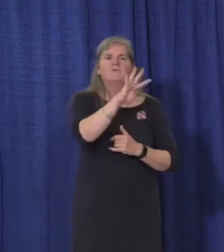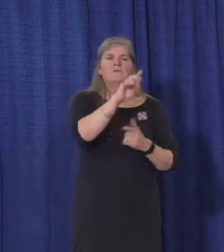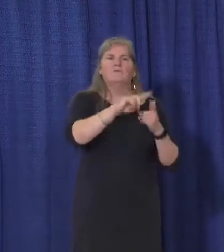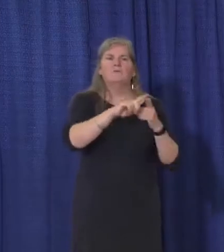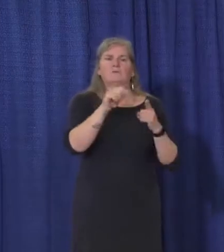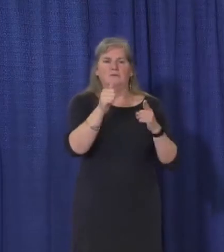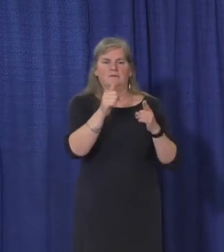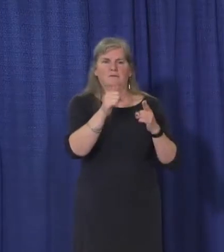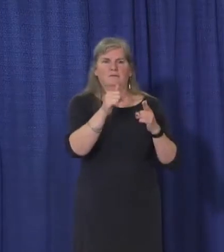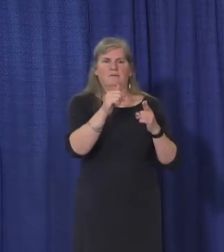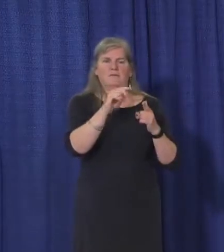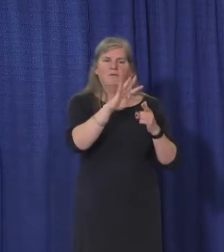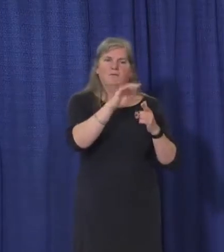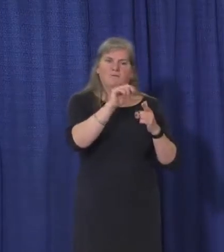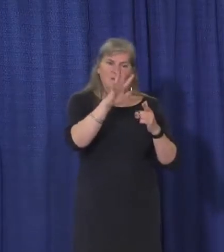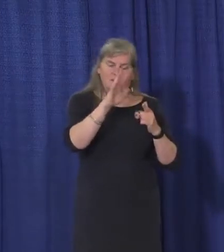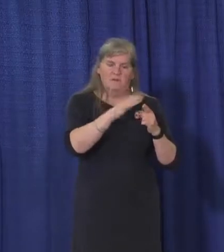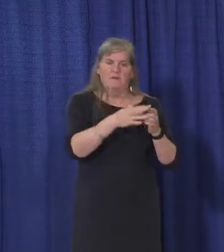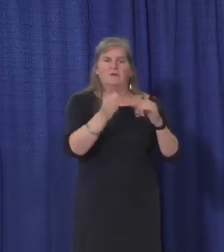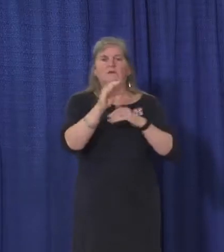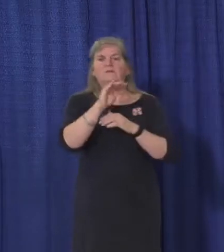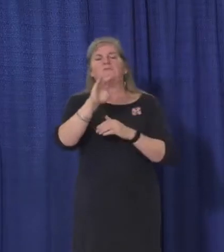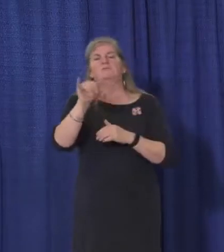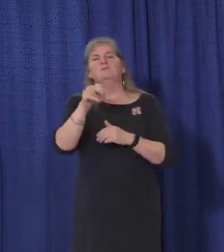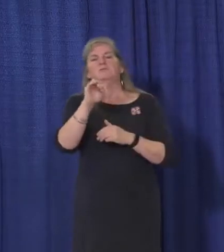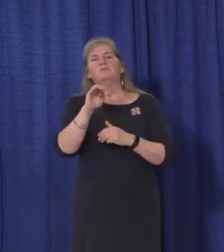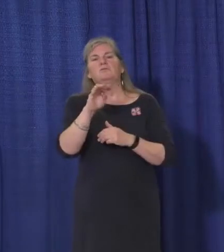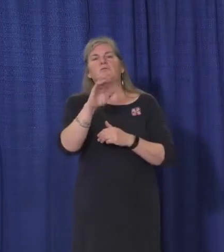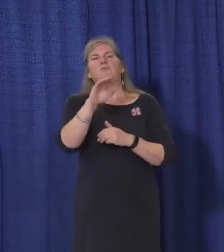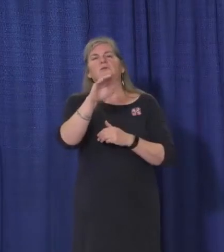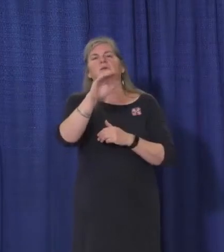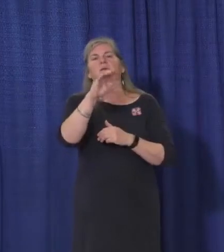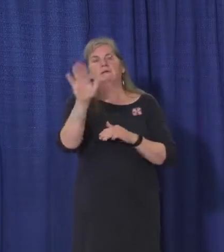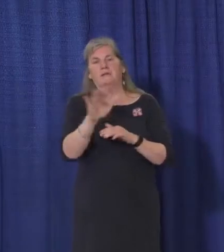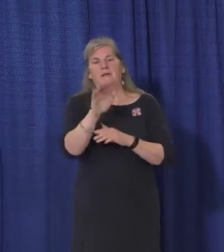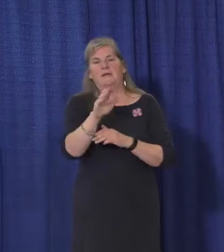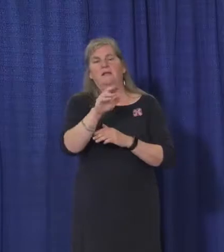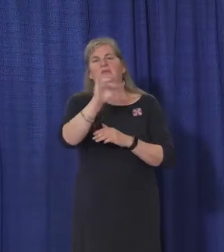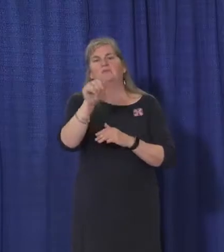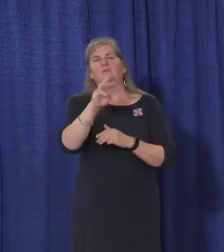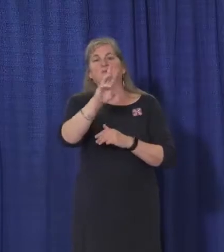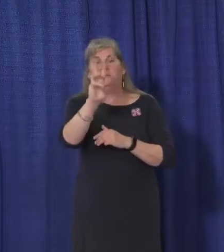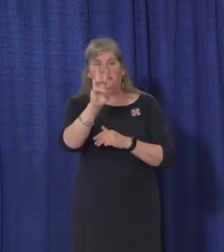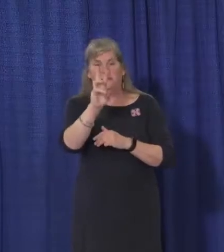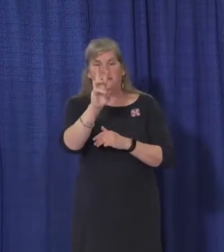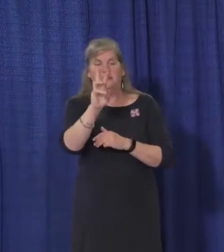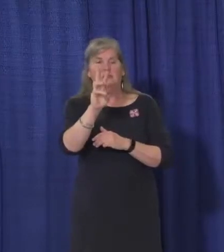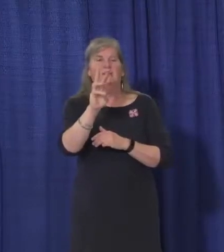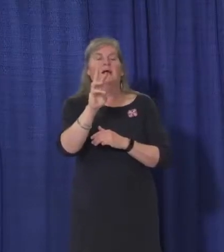June, Sunday June the 6th foil and balloon event at Porter